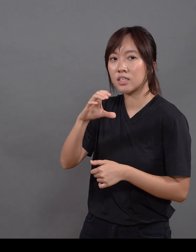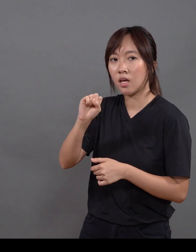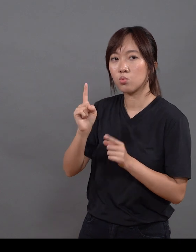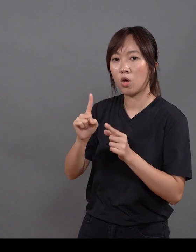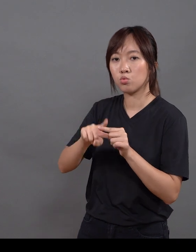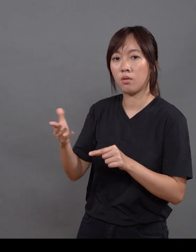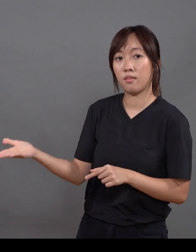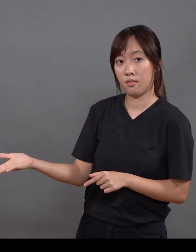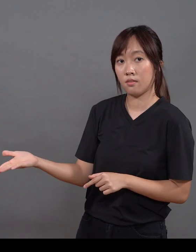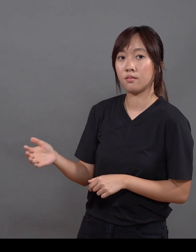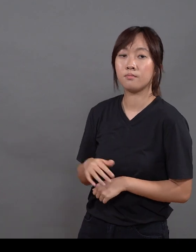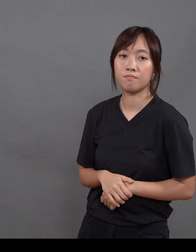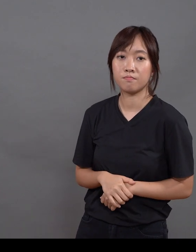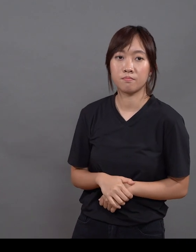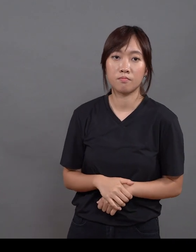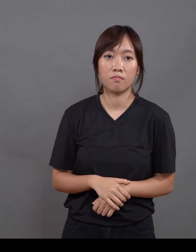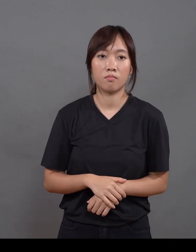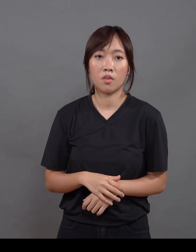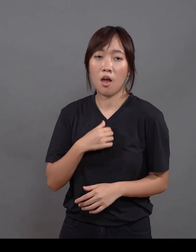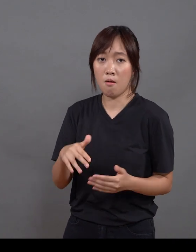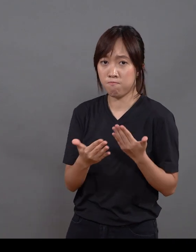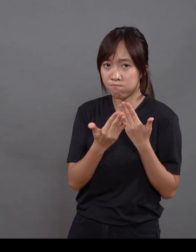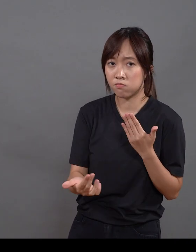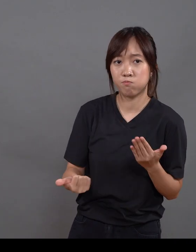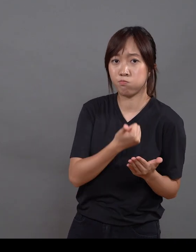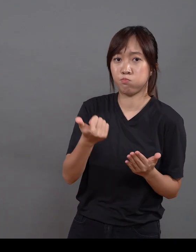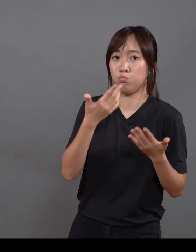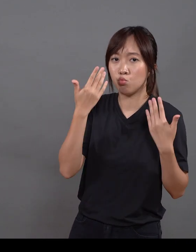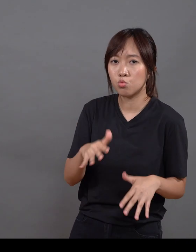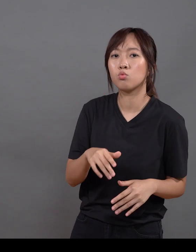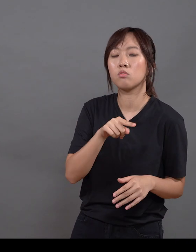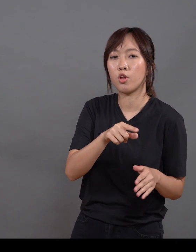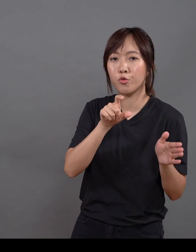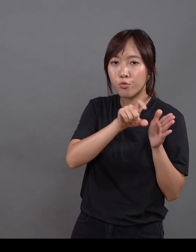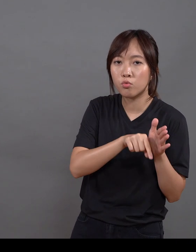These photos are called ‘contact sheets’ After we finish cataloguing [them]